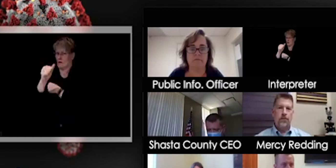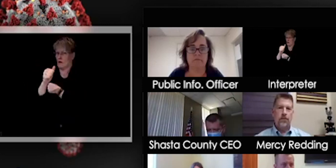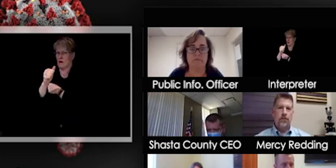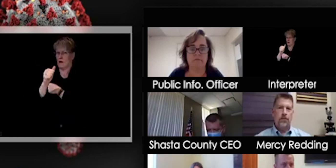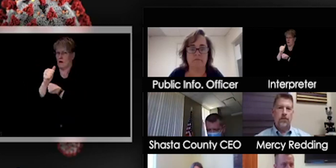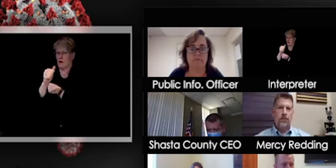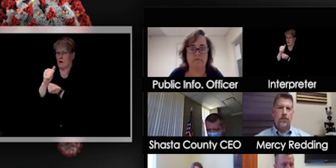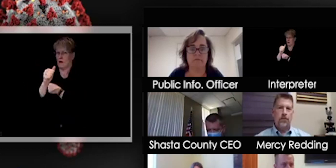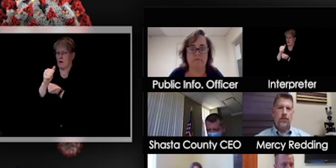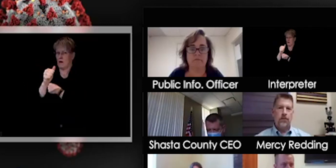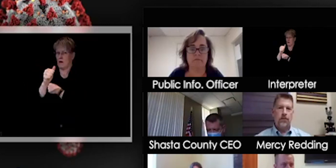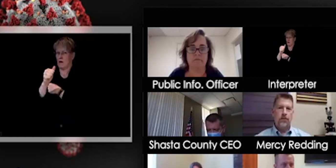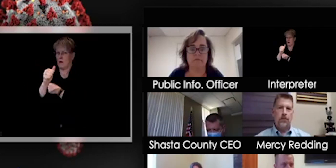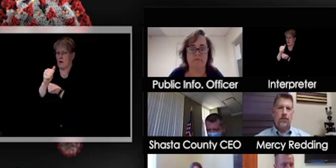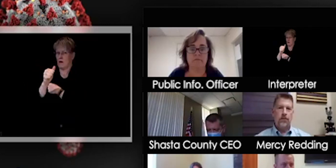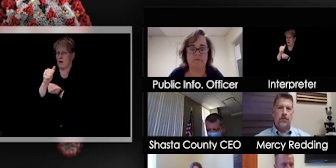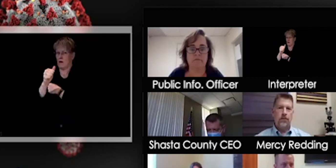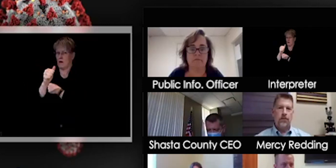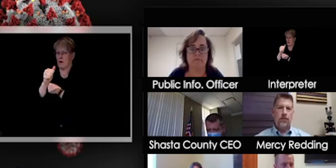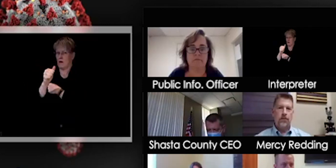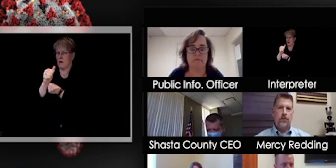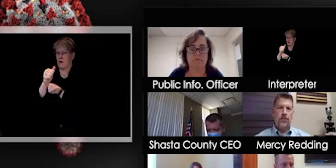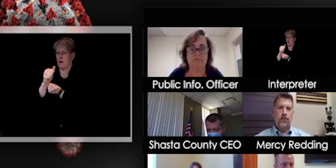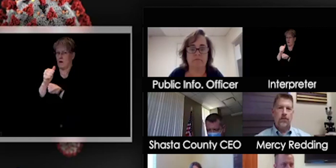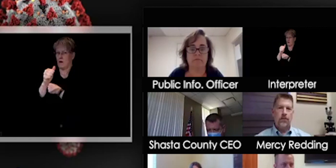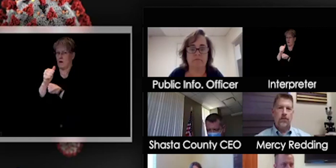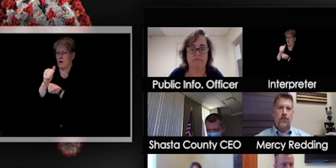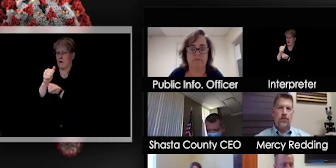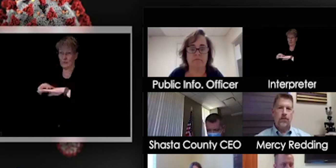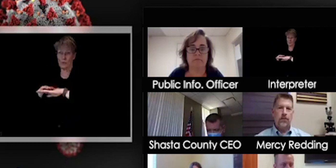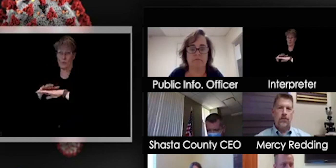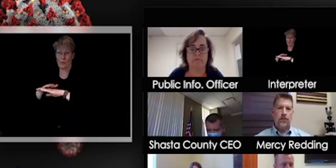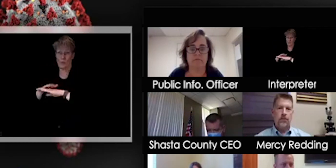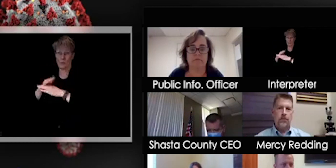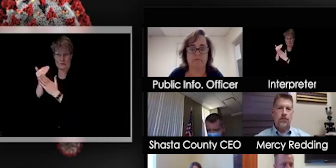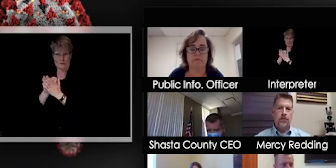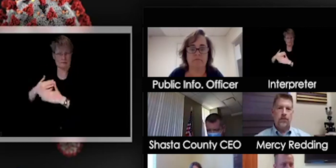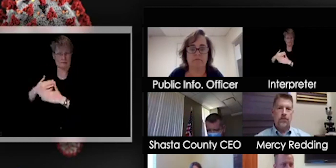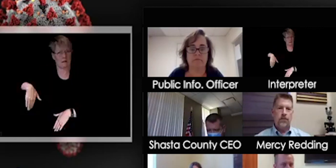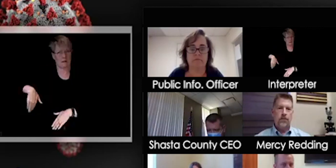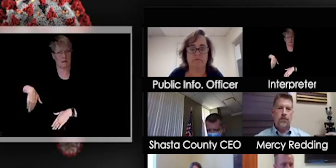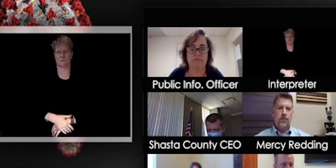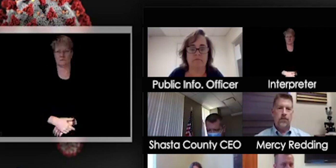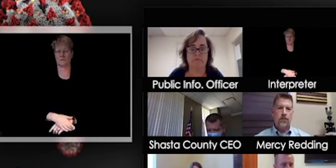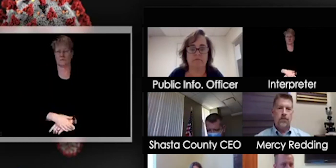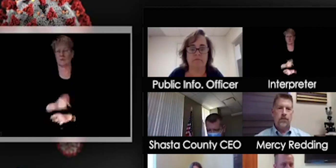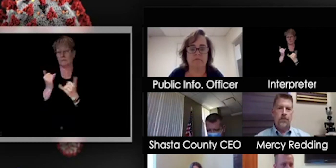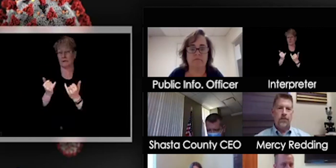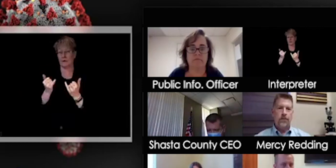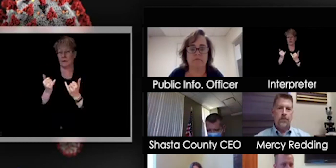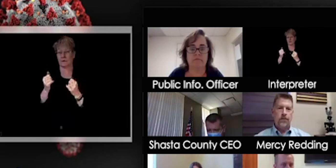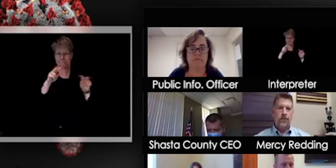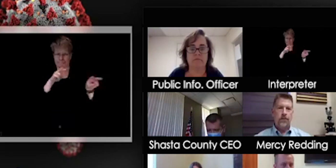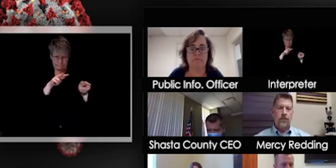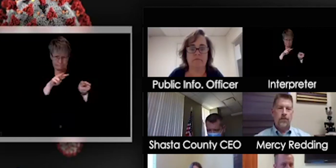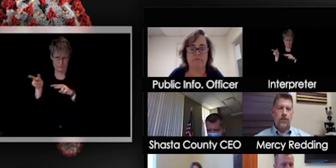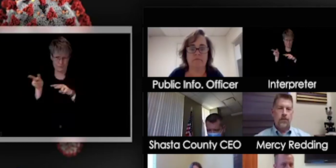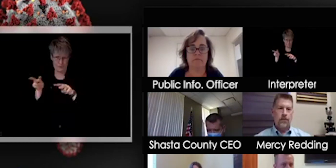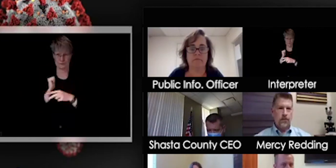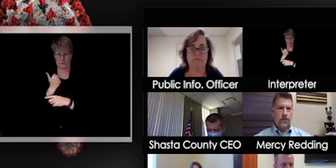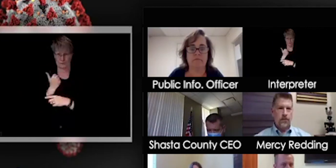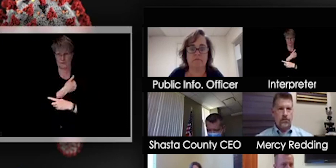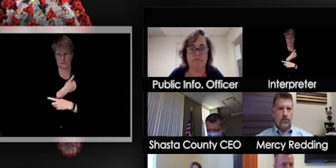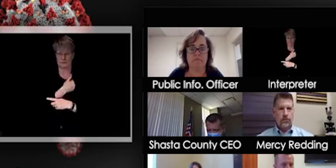apply to us. We're monitoring that data regularly to see if we're approaching on that list and